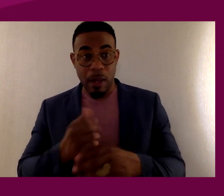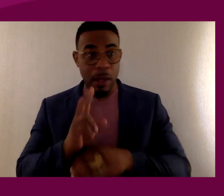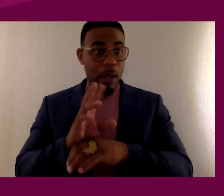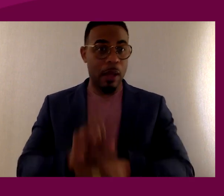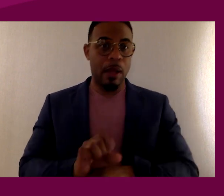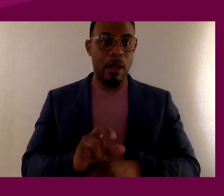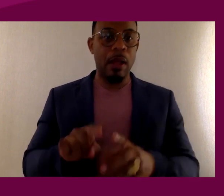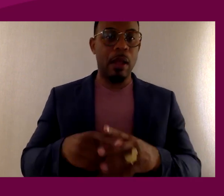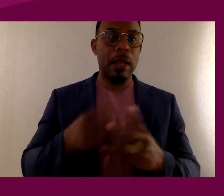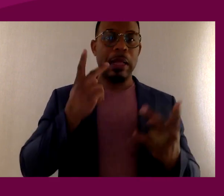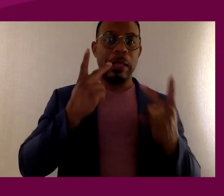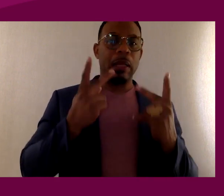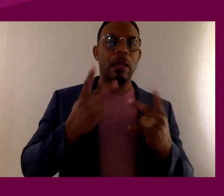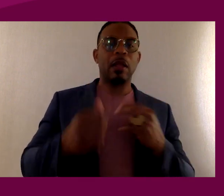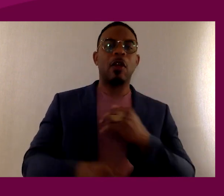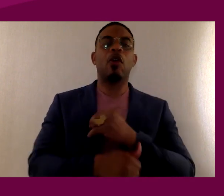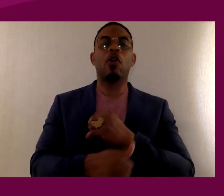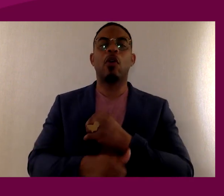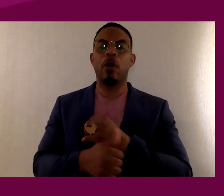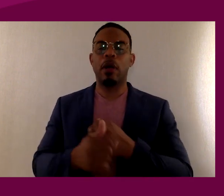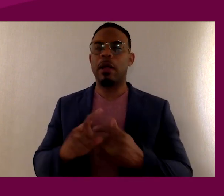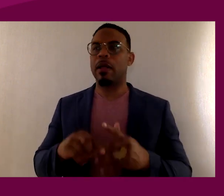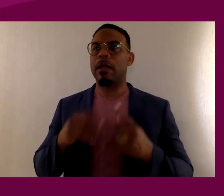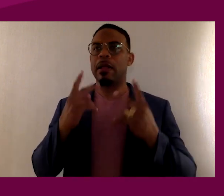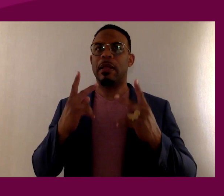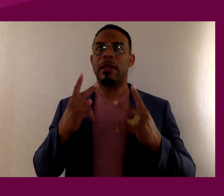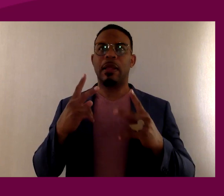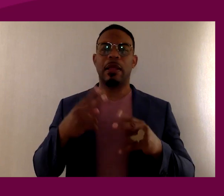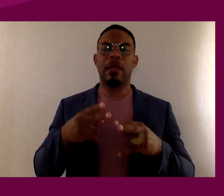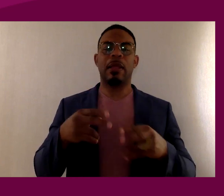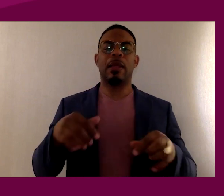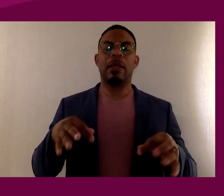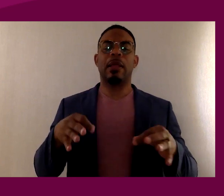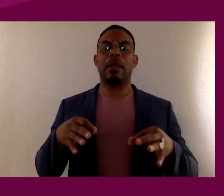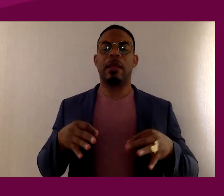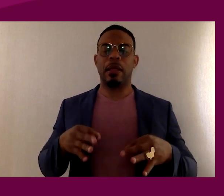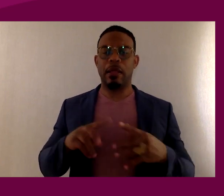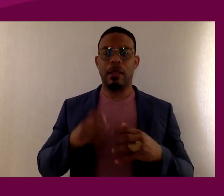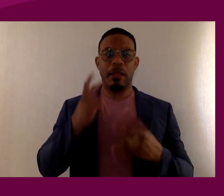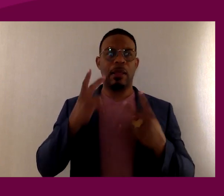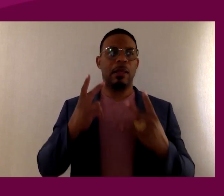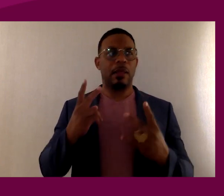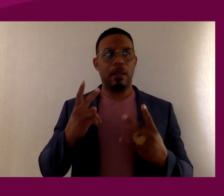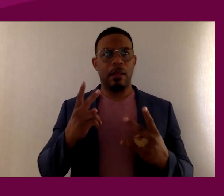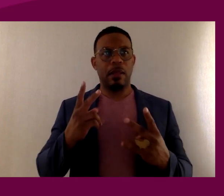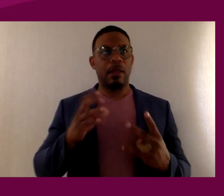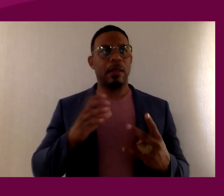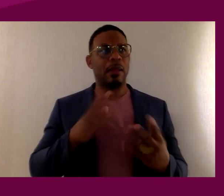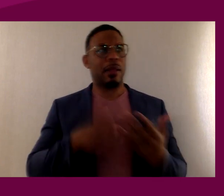what they had gotten used to, they start seeing threatened. They start seeing cutbacks. They